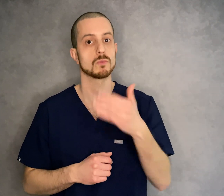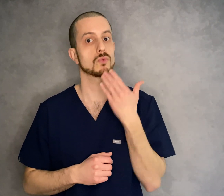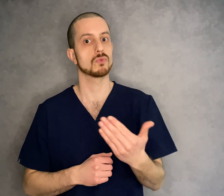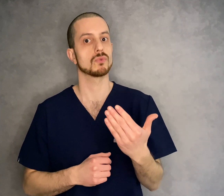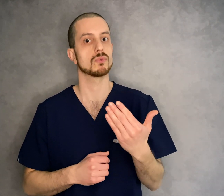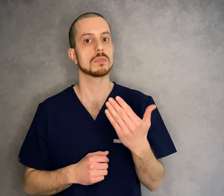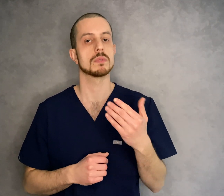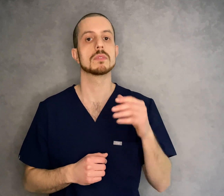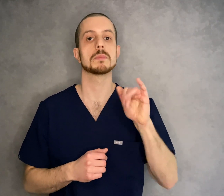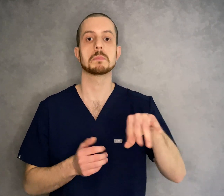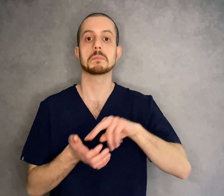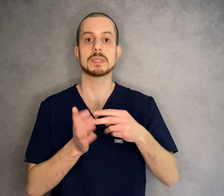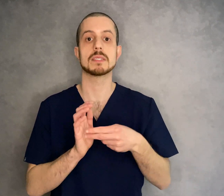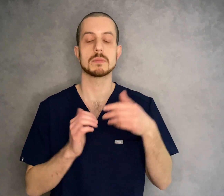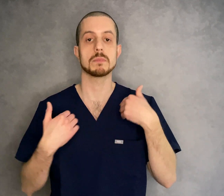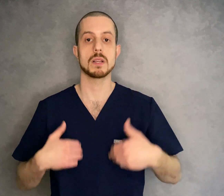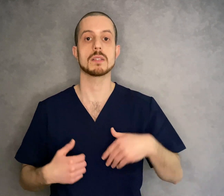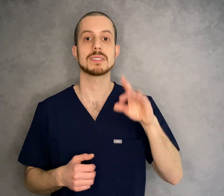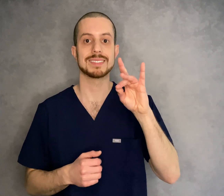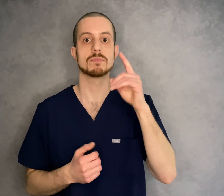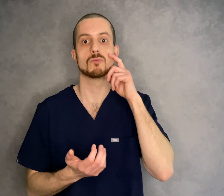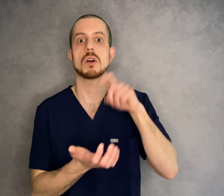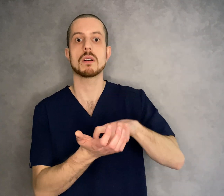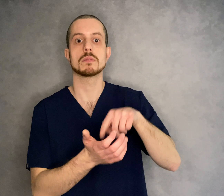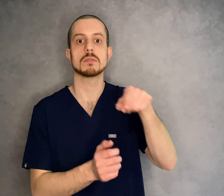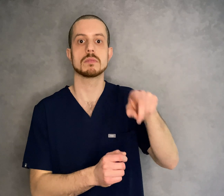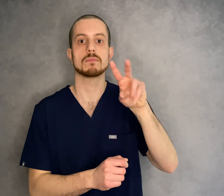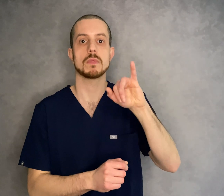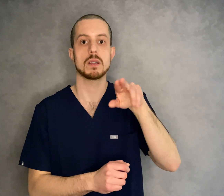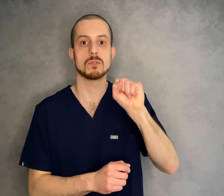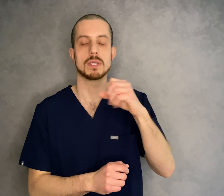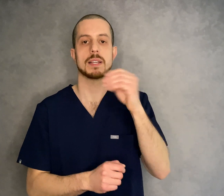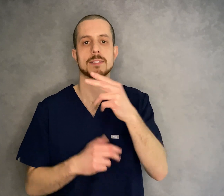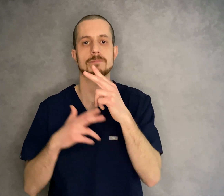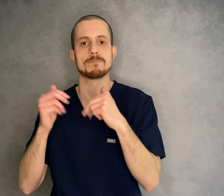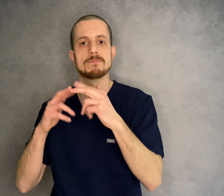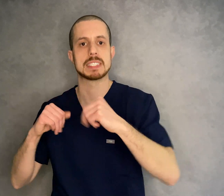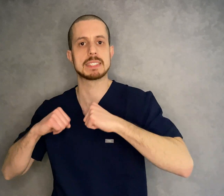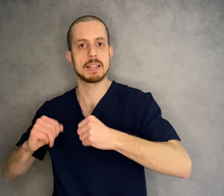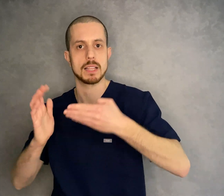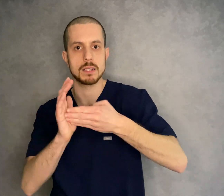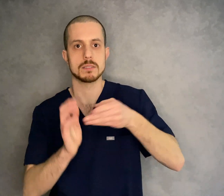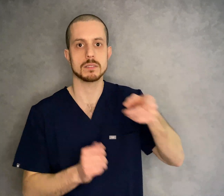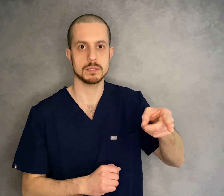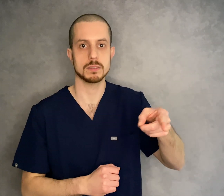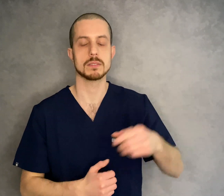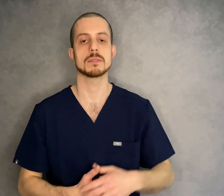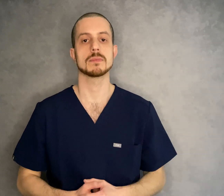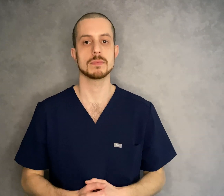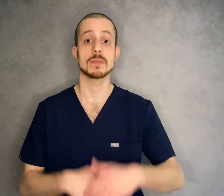That's good! That means that the body did recognize the virus and mounted a defense against the virus.